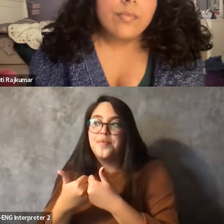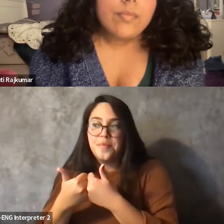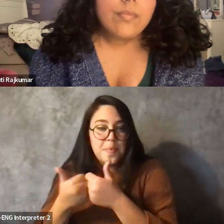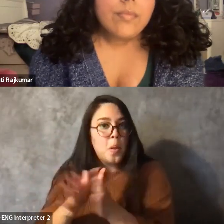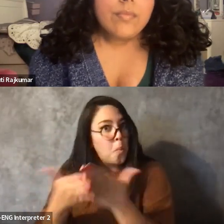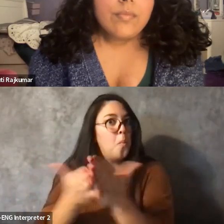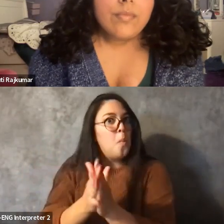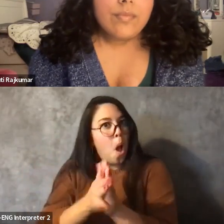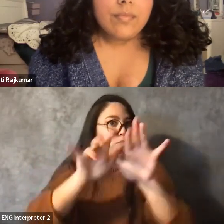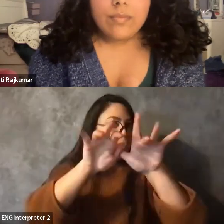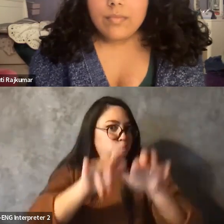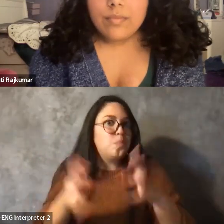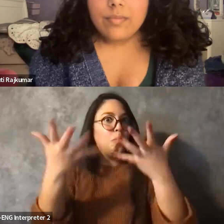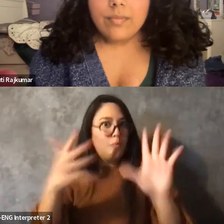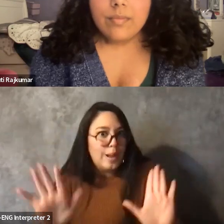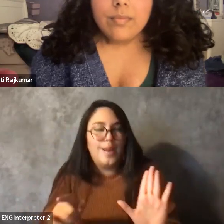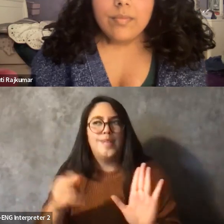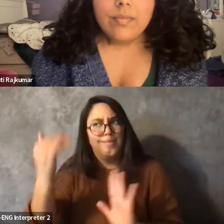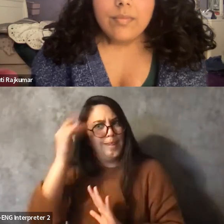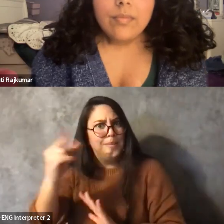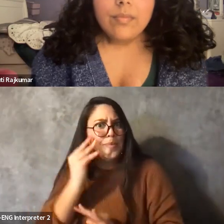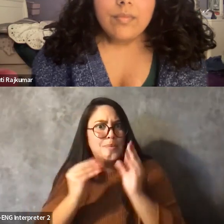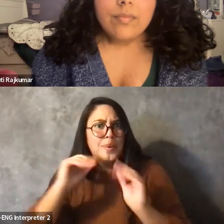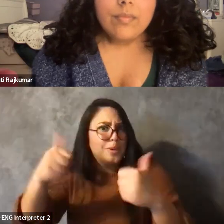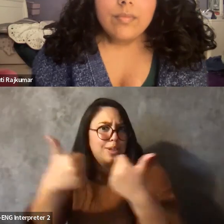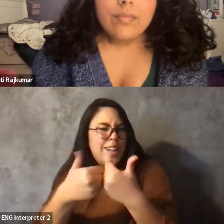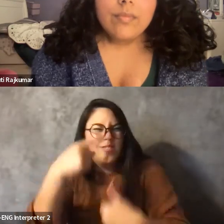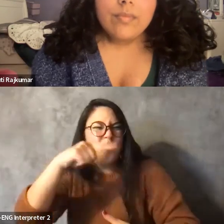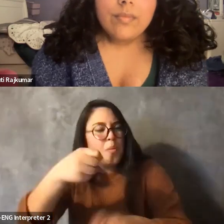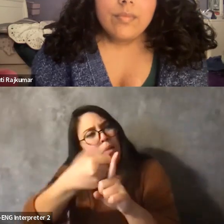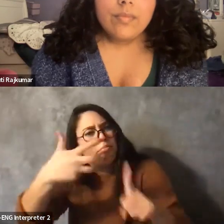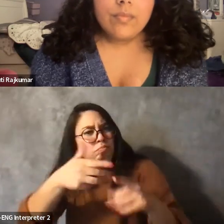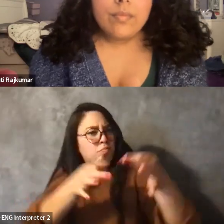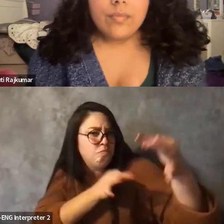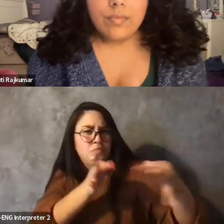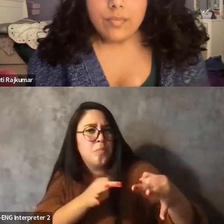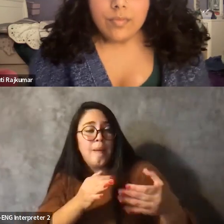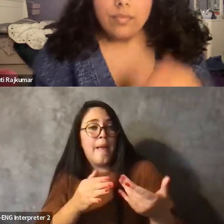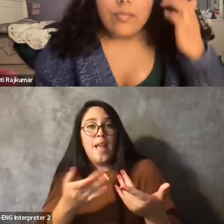and can you just let us know what some of those were and how you overcame them?